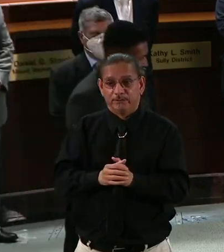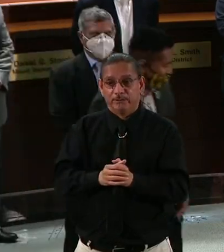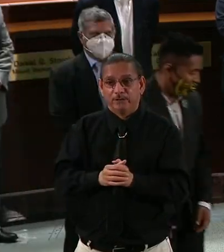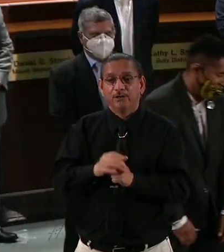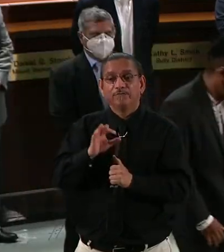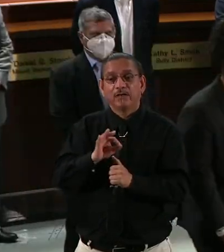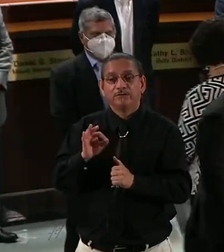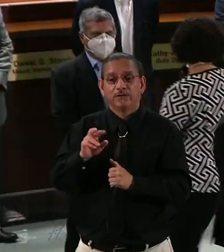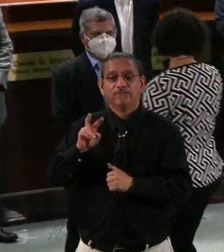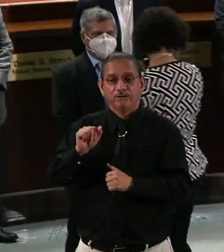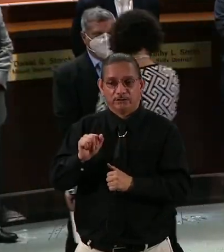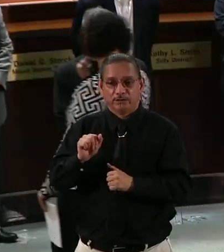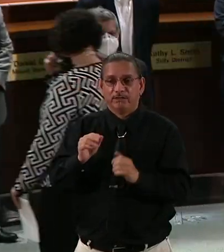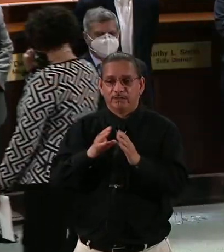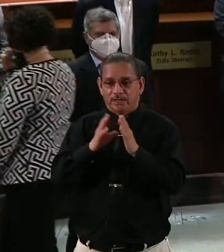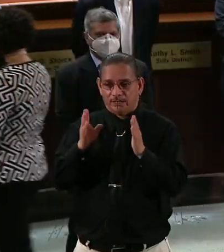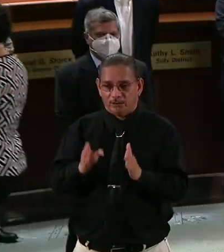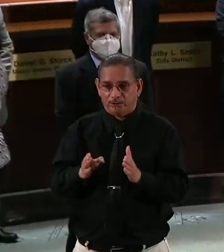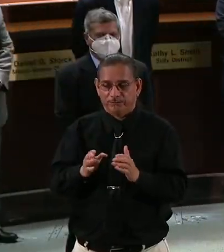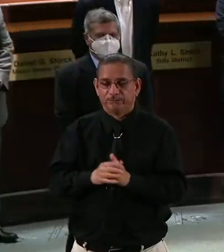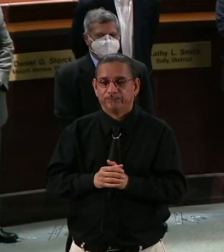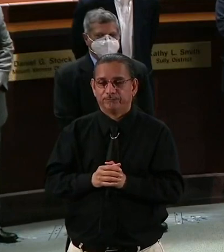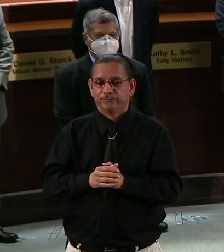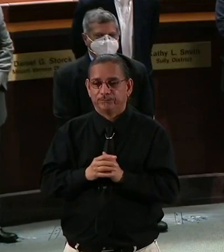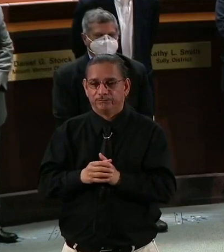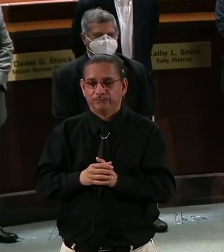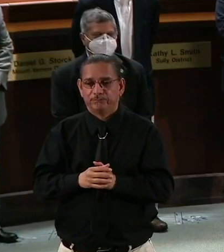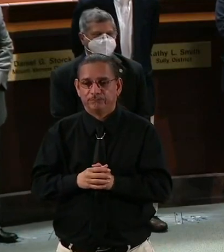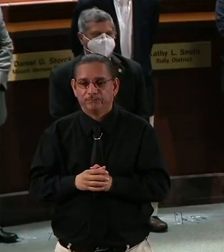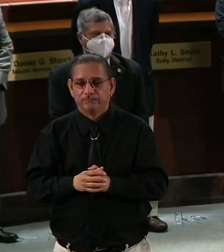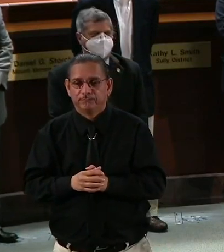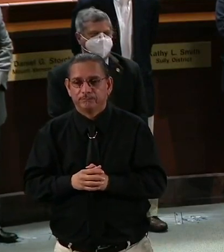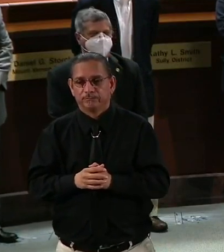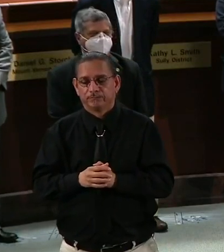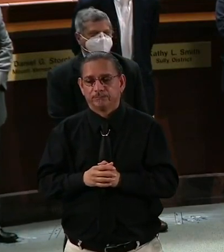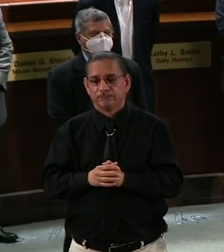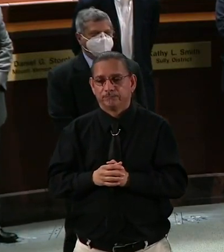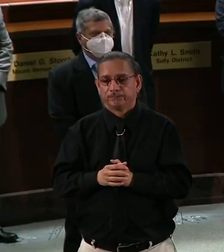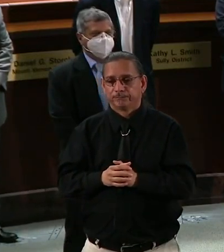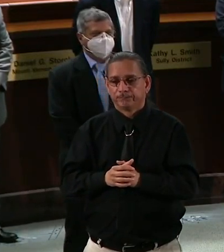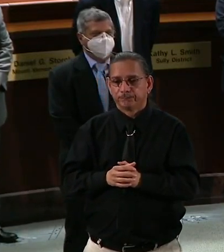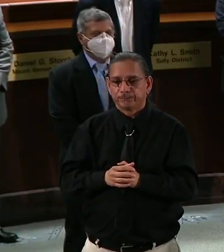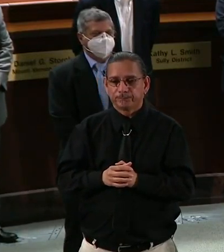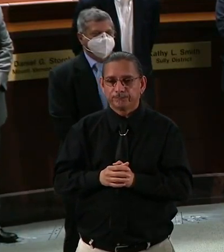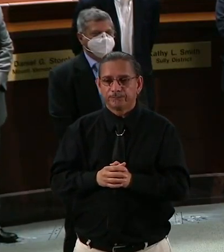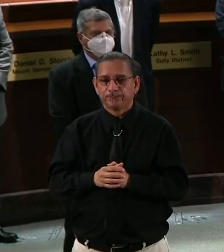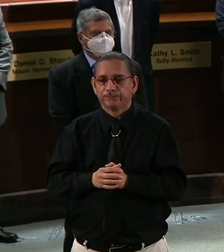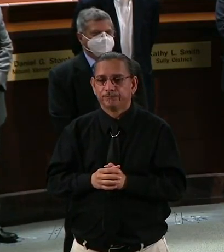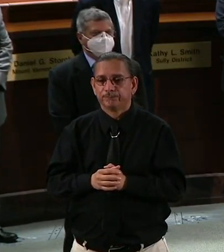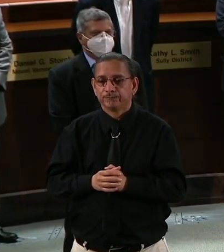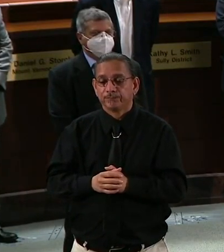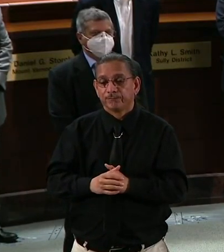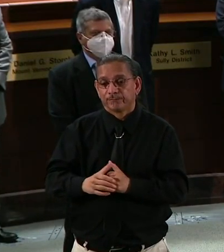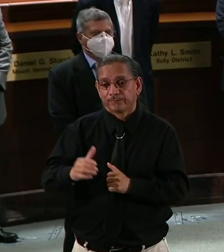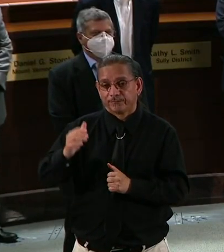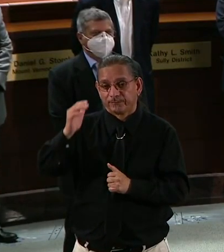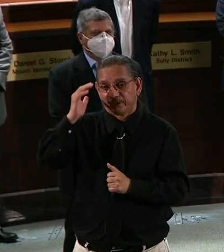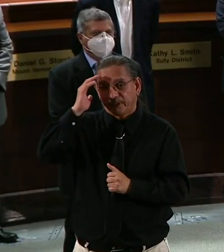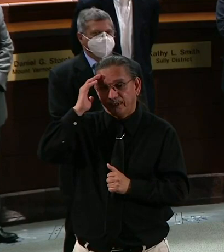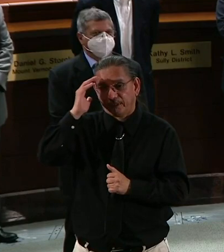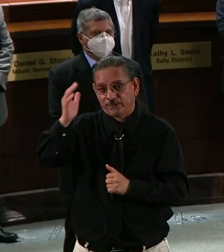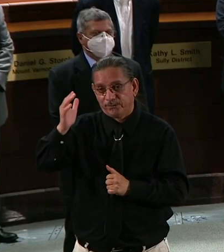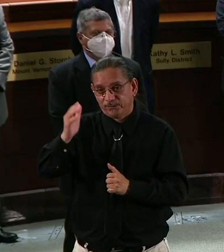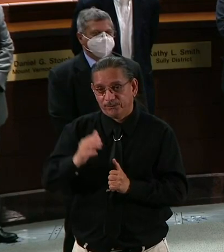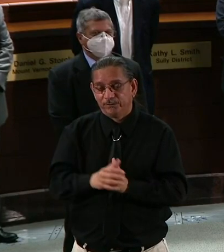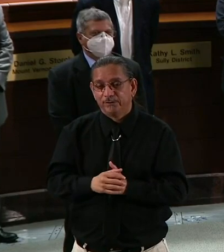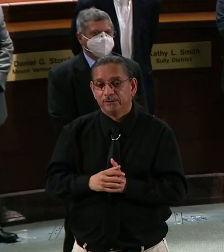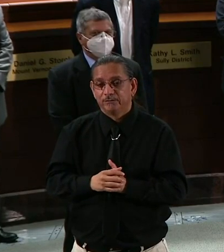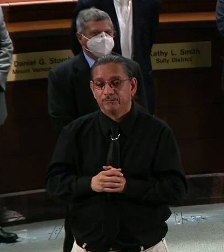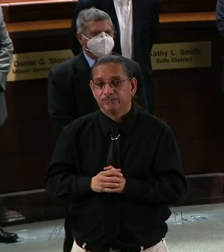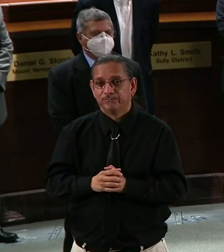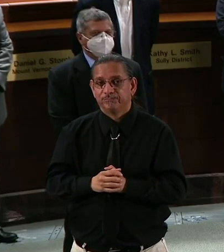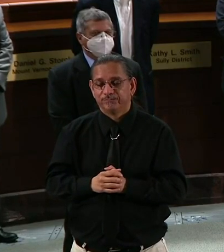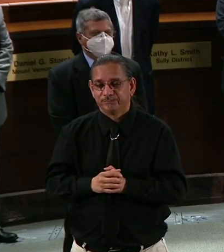UP REACHING. WHEN I STARTED